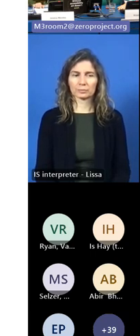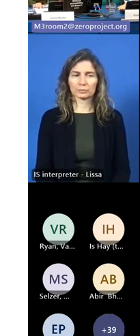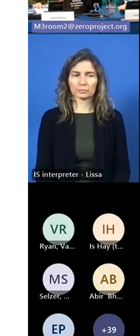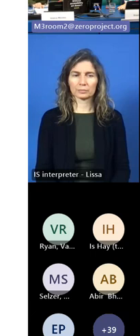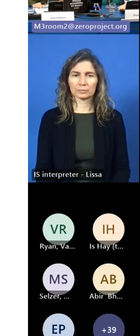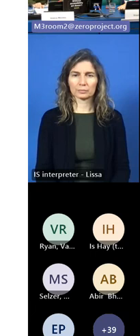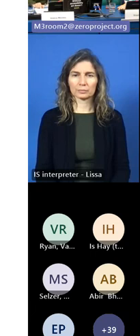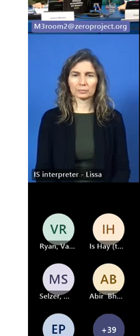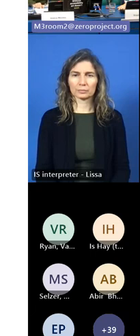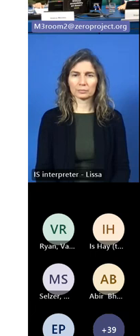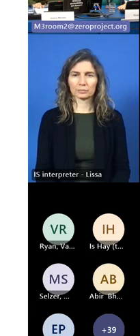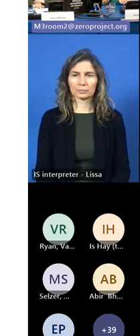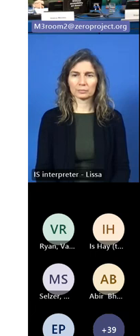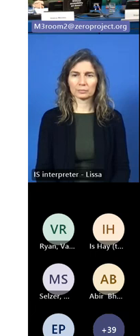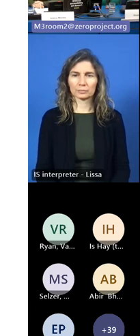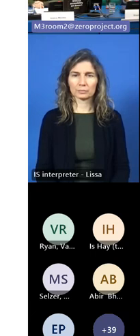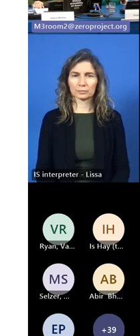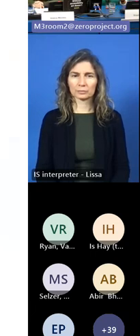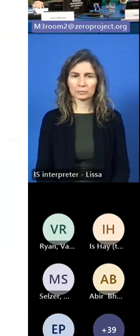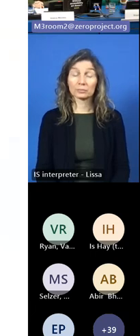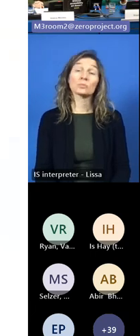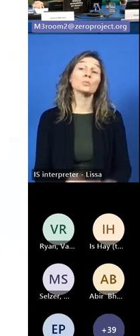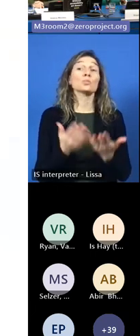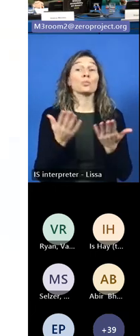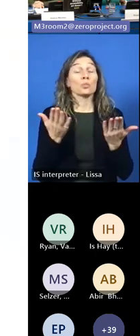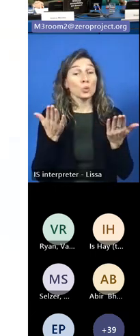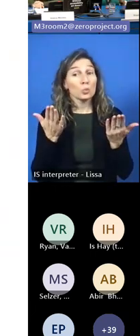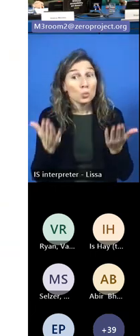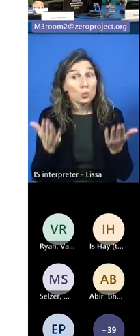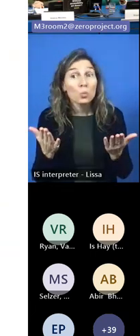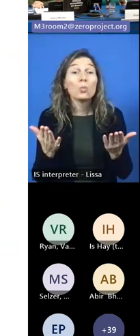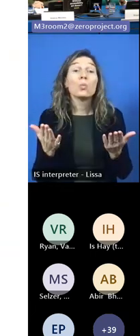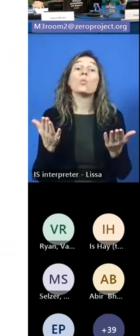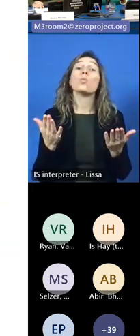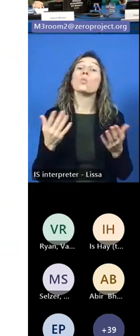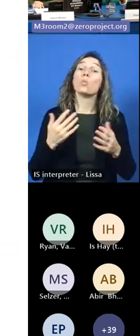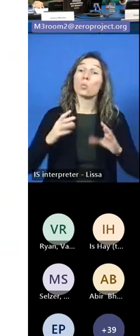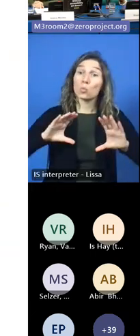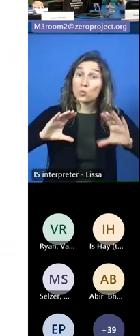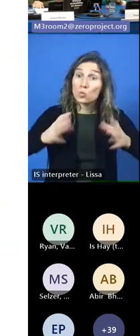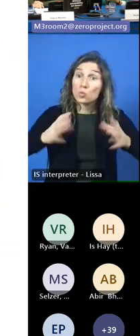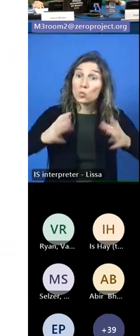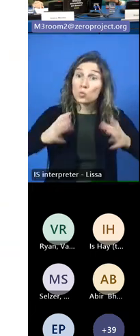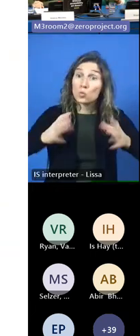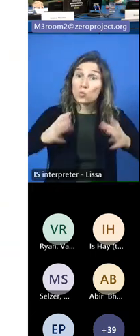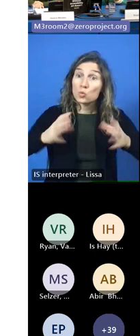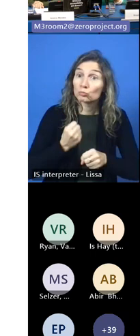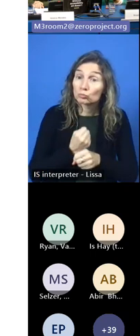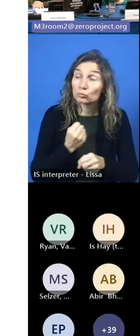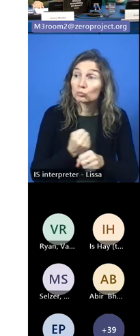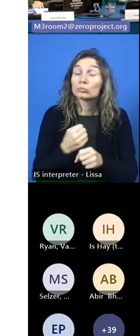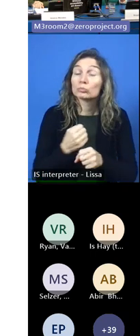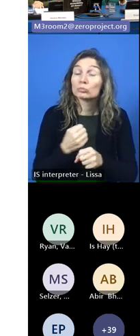After some years of working in those groups, in 2019, the group that we had